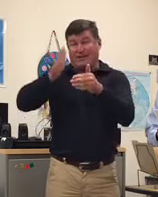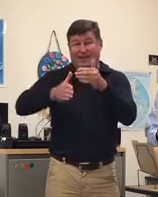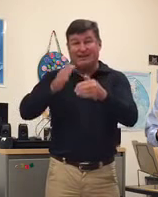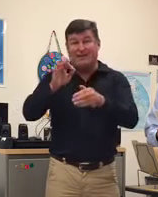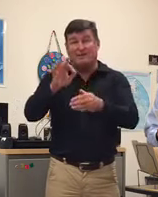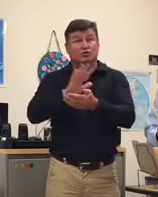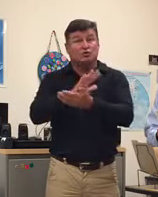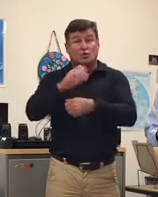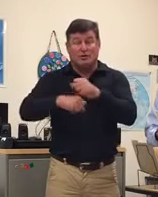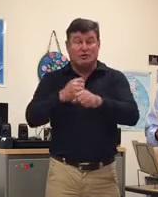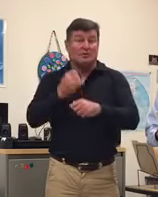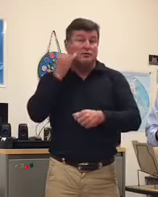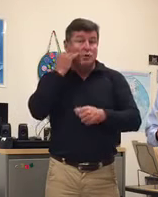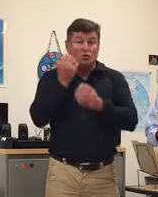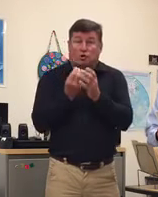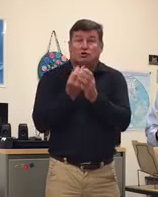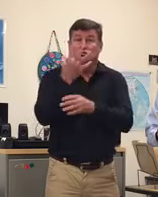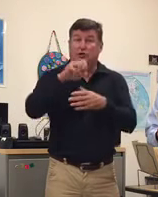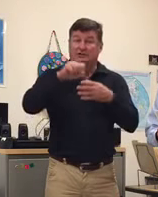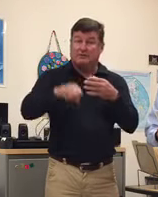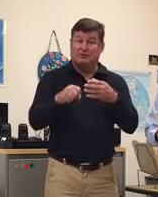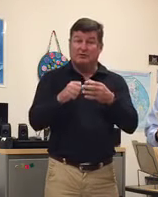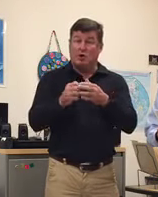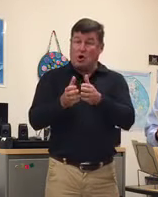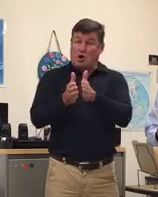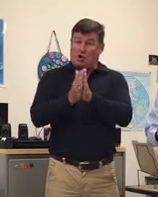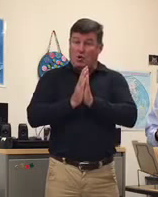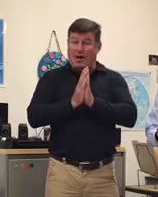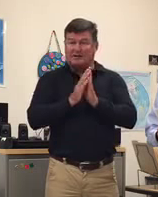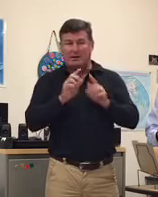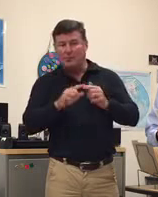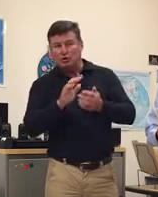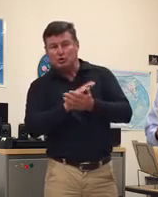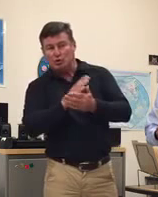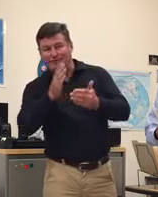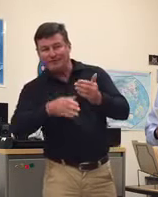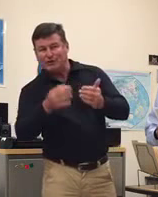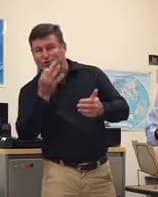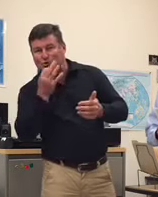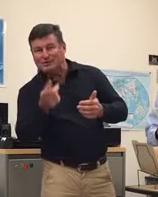occur near the end of the regular school year. Such as in the spring semester.